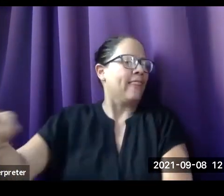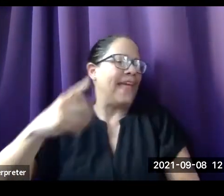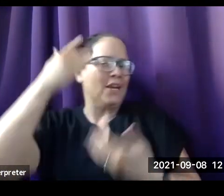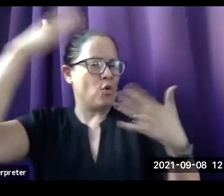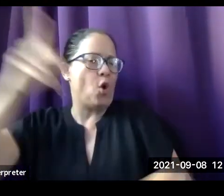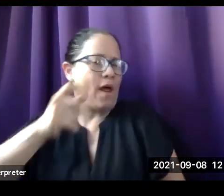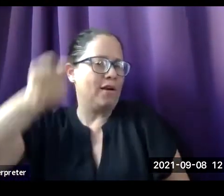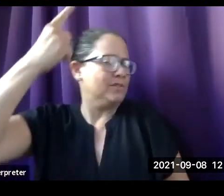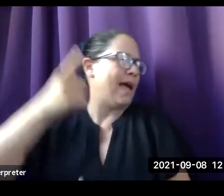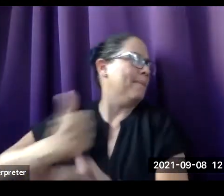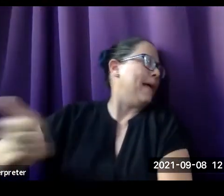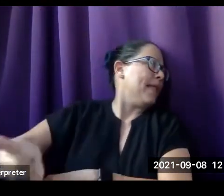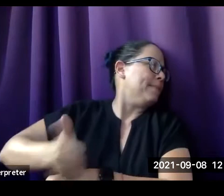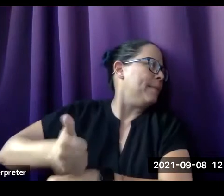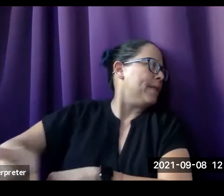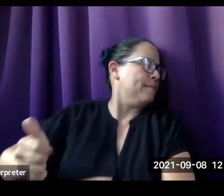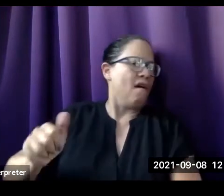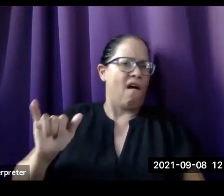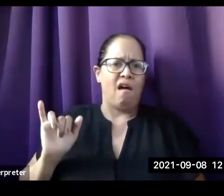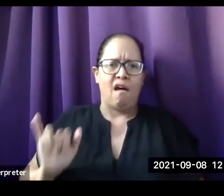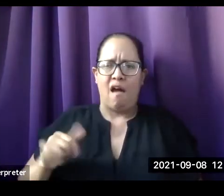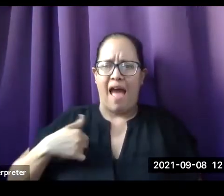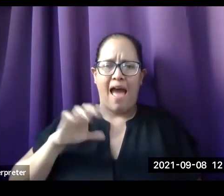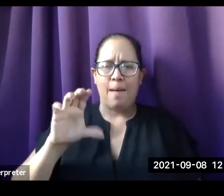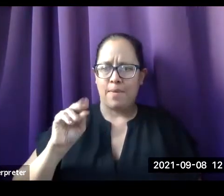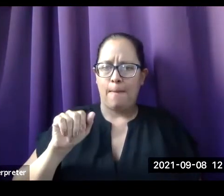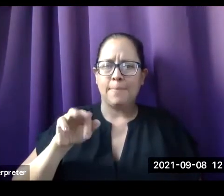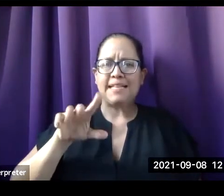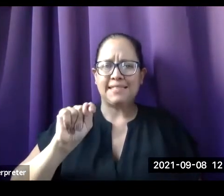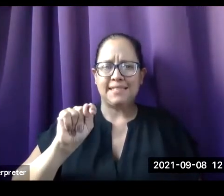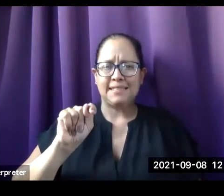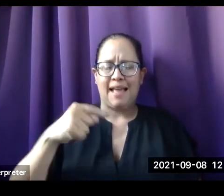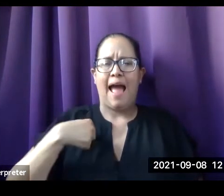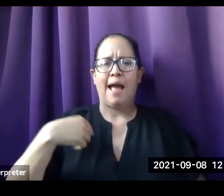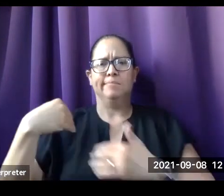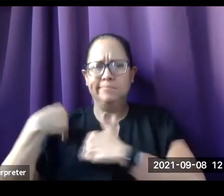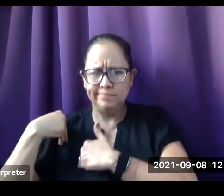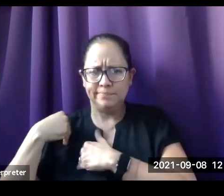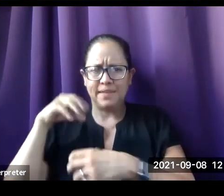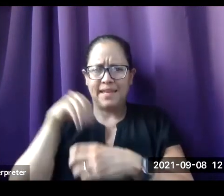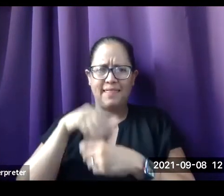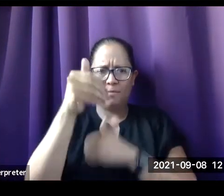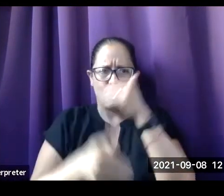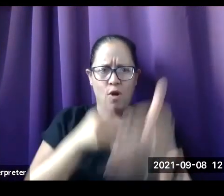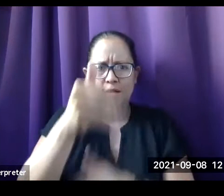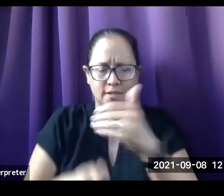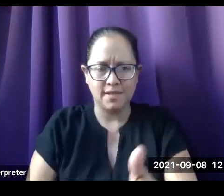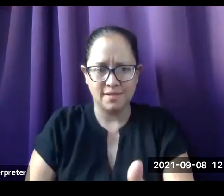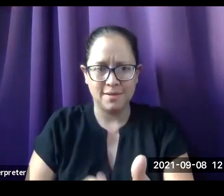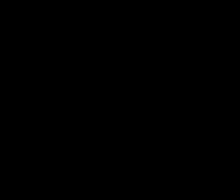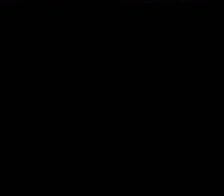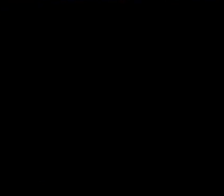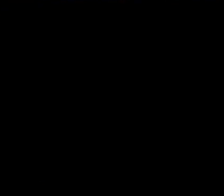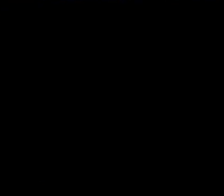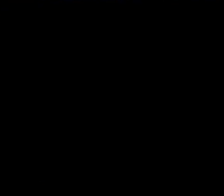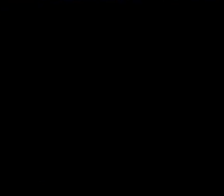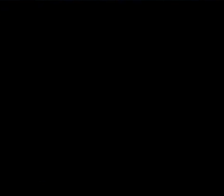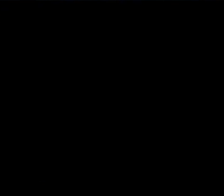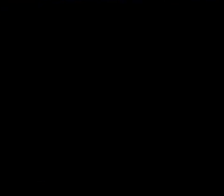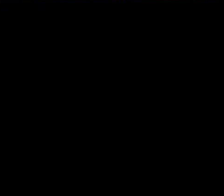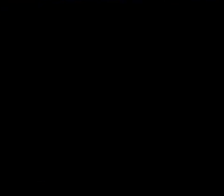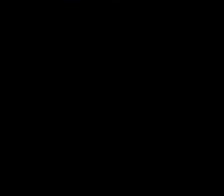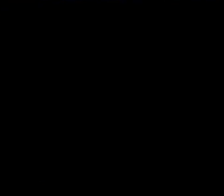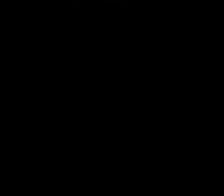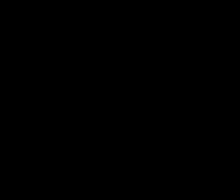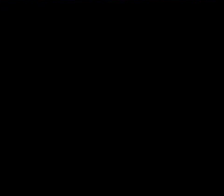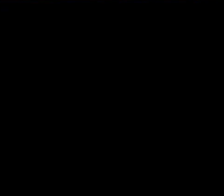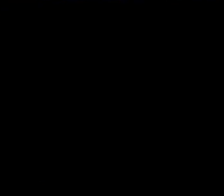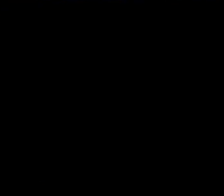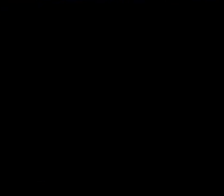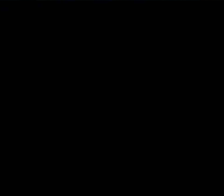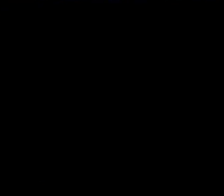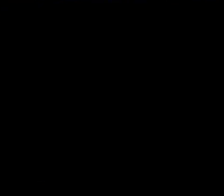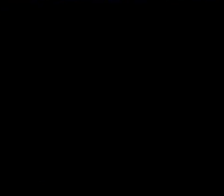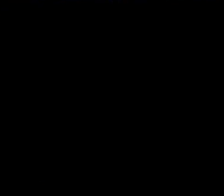So, my argument and thinking about scaffolding is precisely that it could be an approach that reckons with power differentials rather than the nice them.